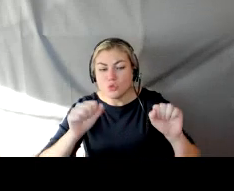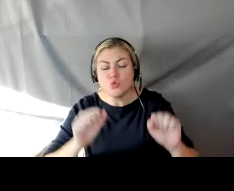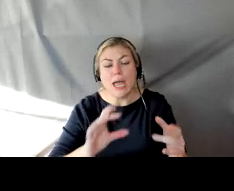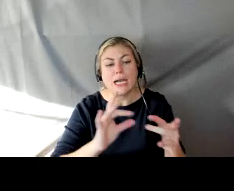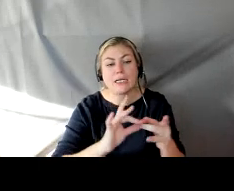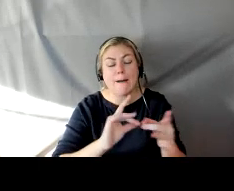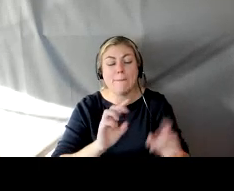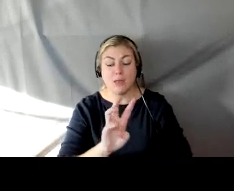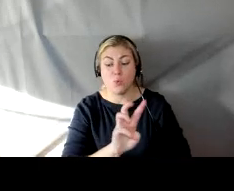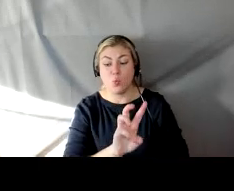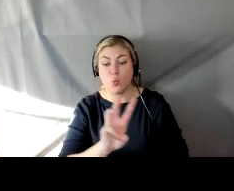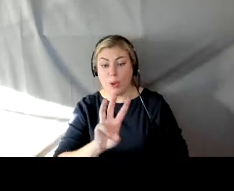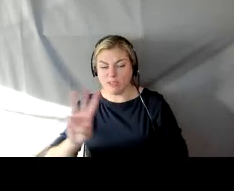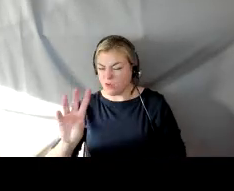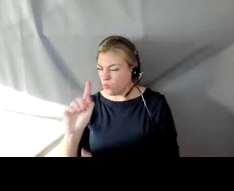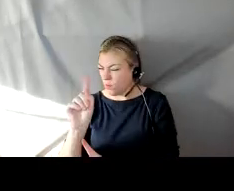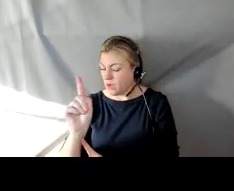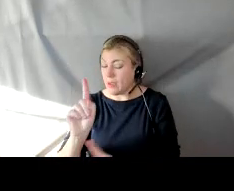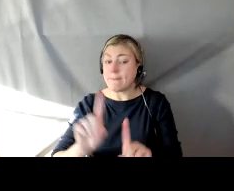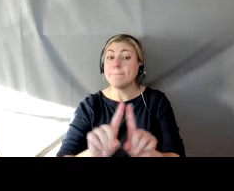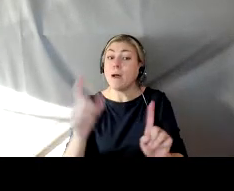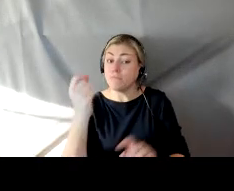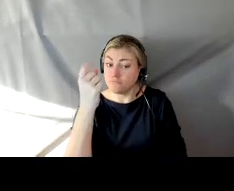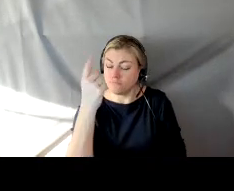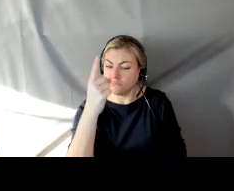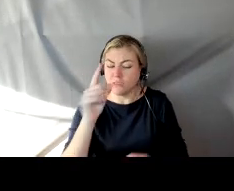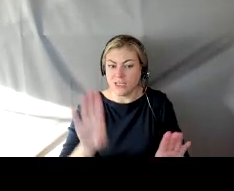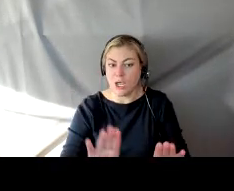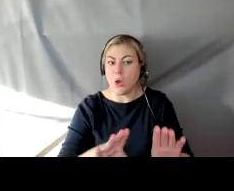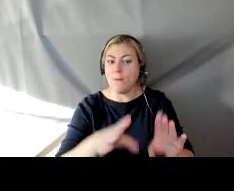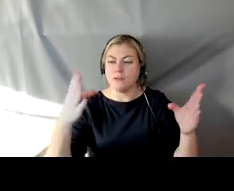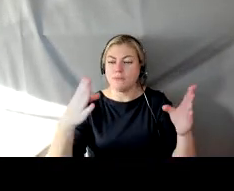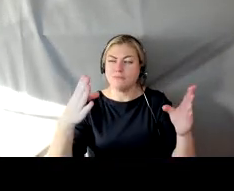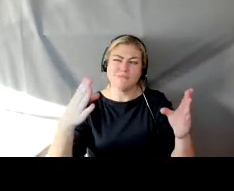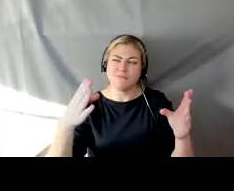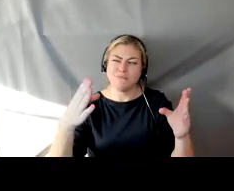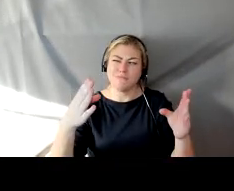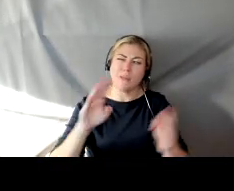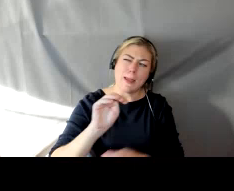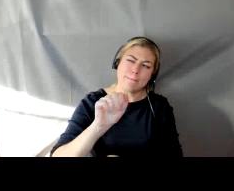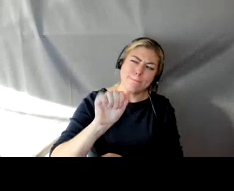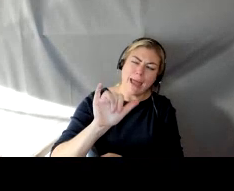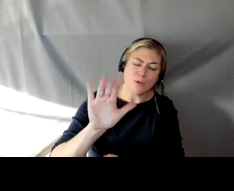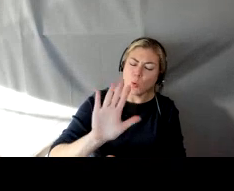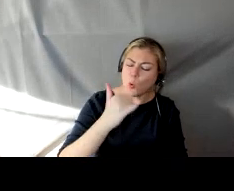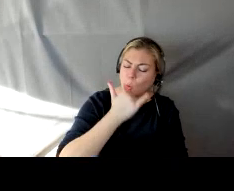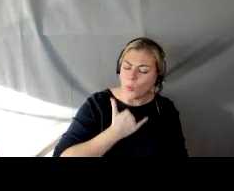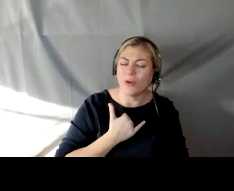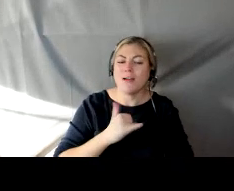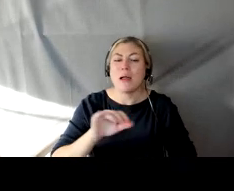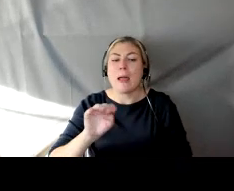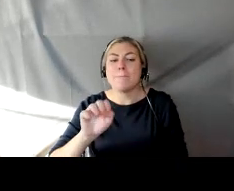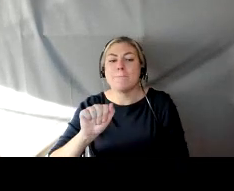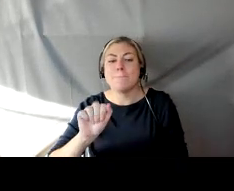But that opened up on May 19th, March 19th. Sorry, not quite May, March 19th. And it'll close on May 19th.